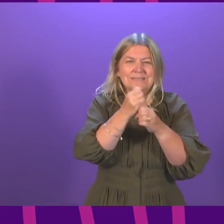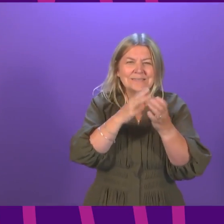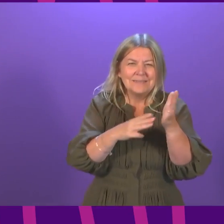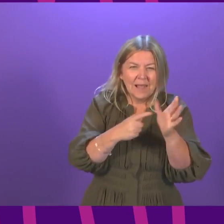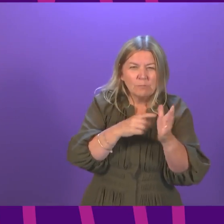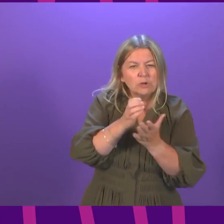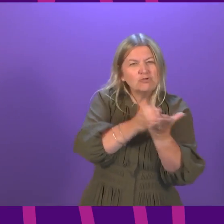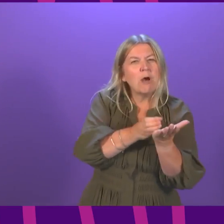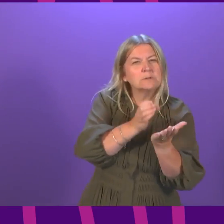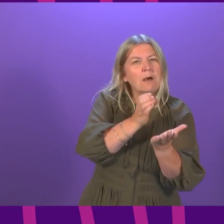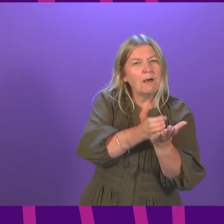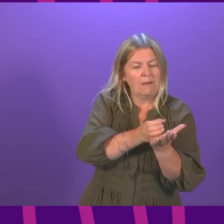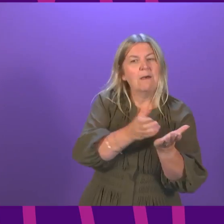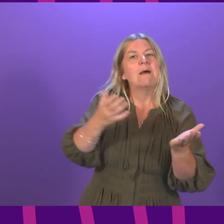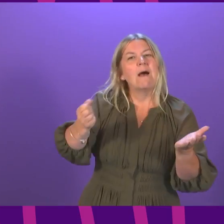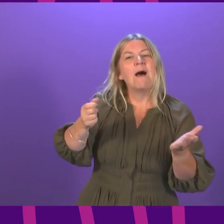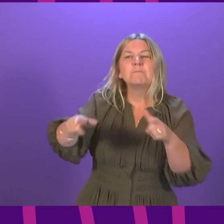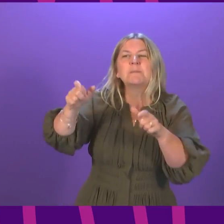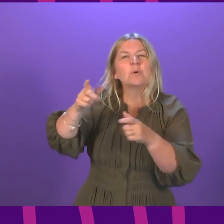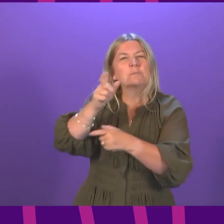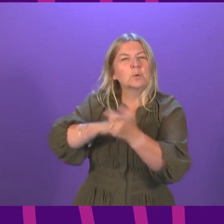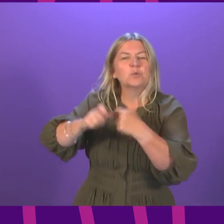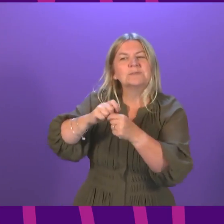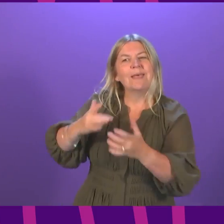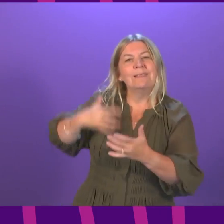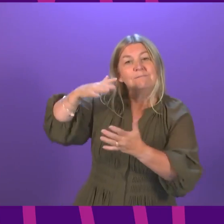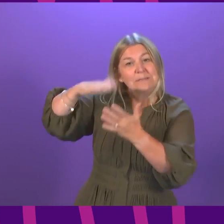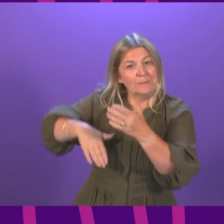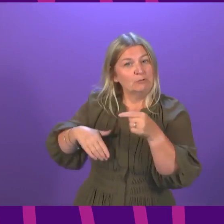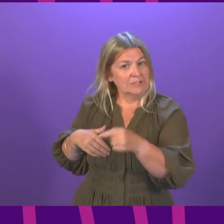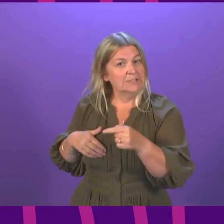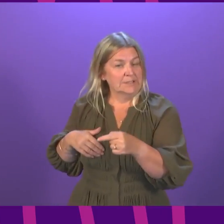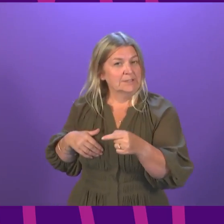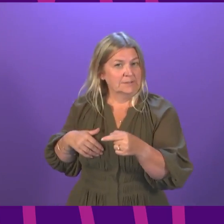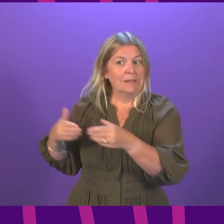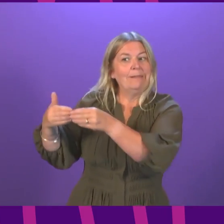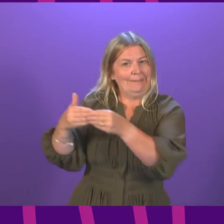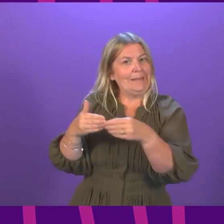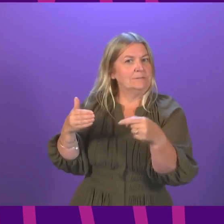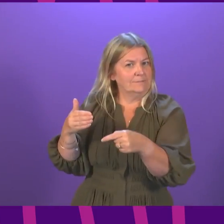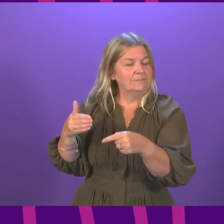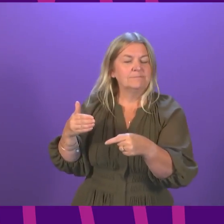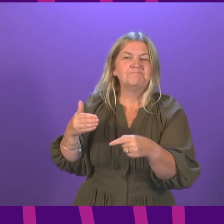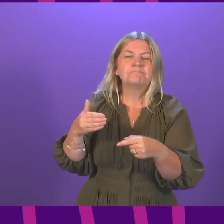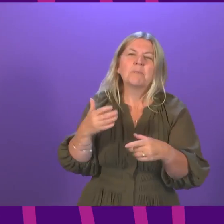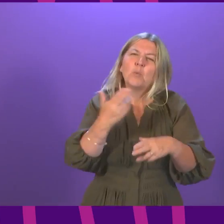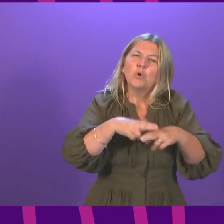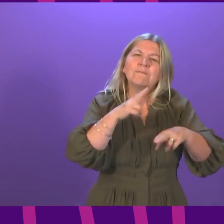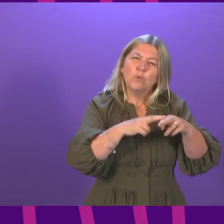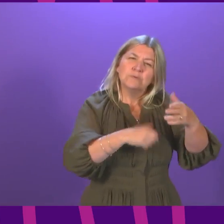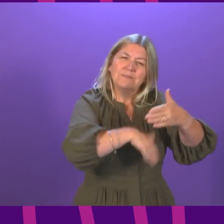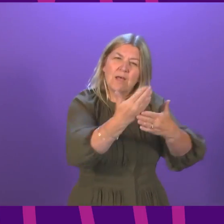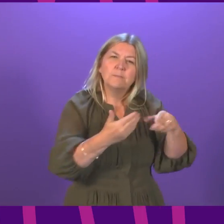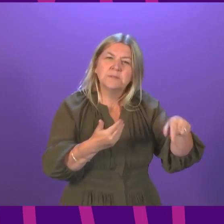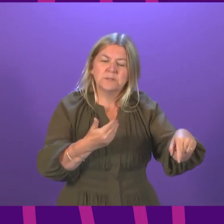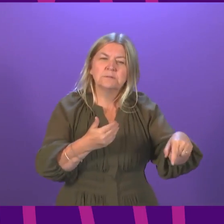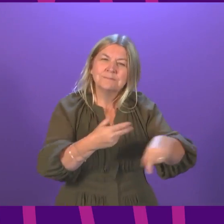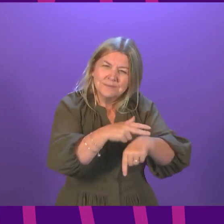lived-experience community. Her point about workforce development is crucial, for the